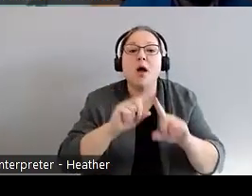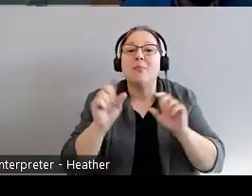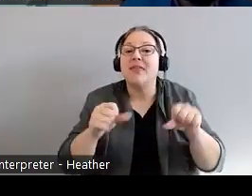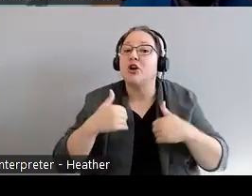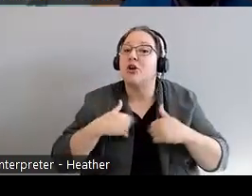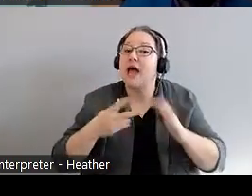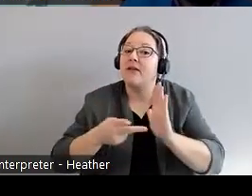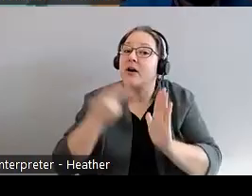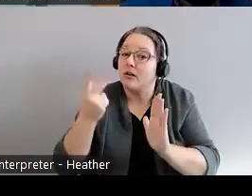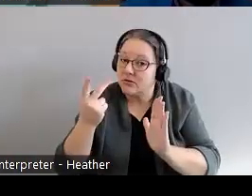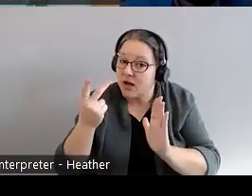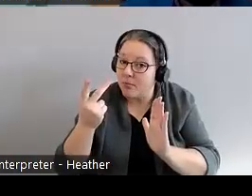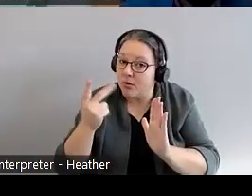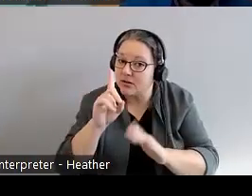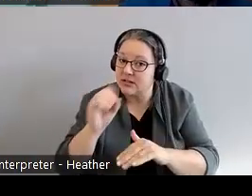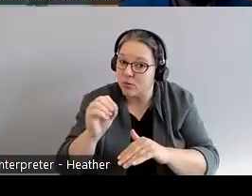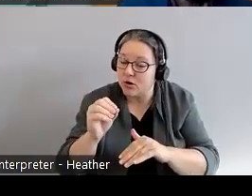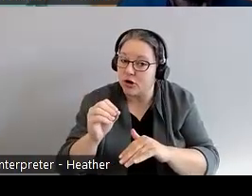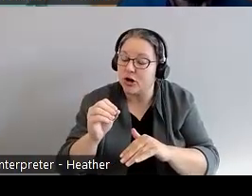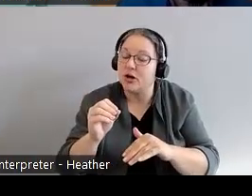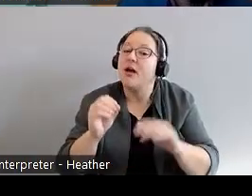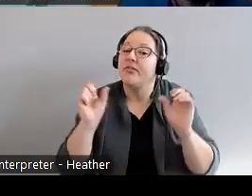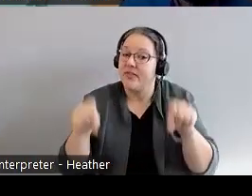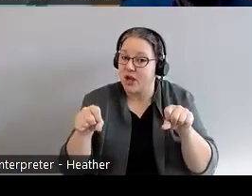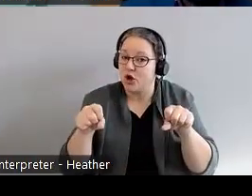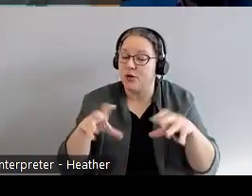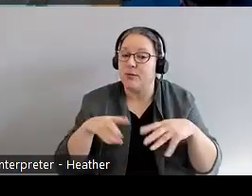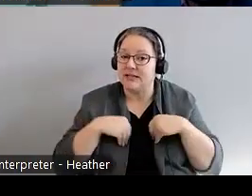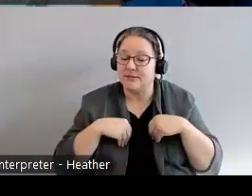diagnosis and be admitted to the PQ. We also want to admit patients whose primary diagnosis